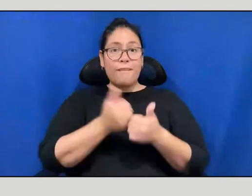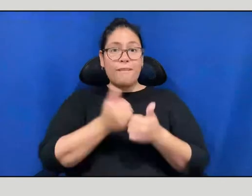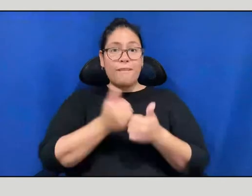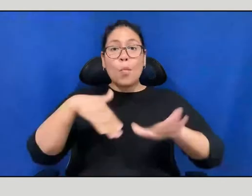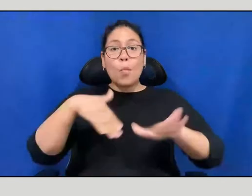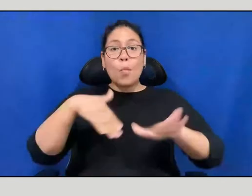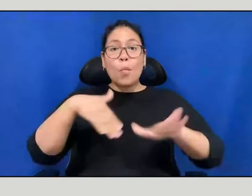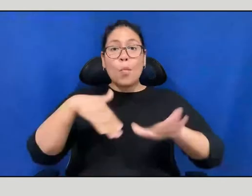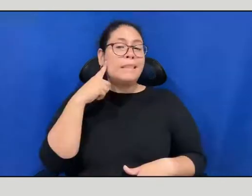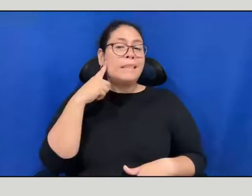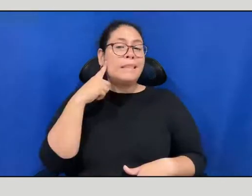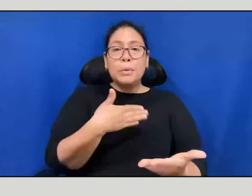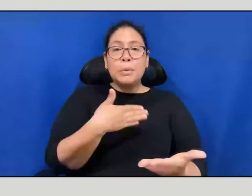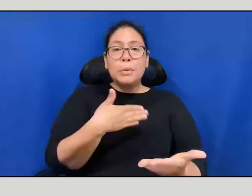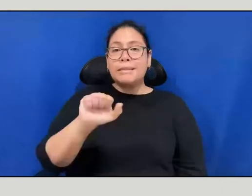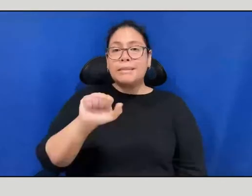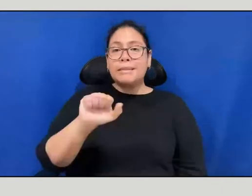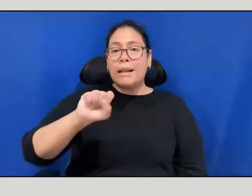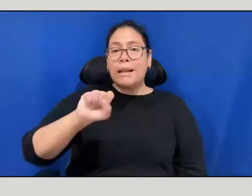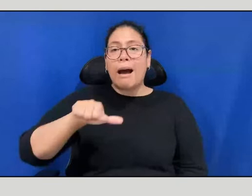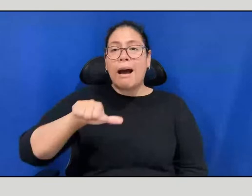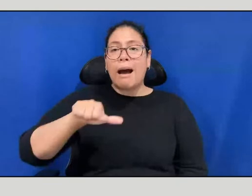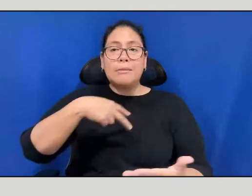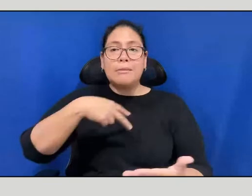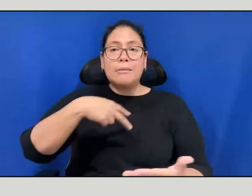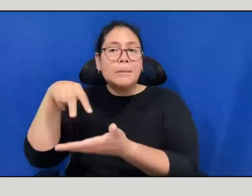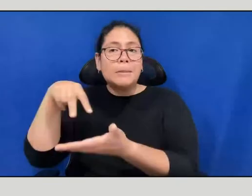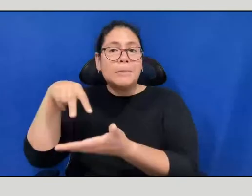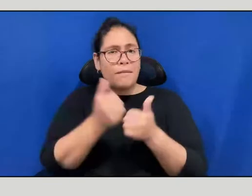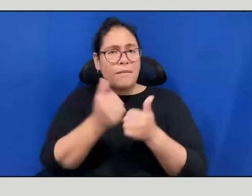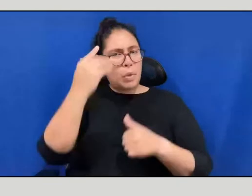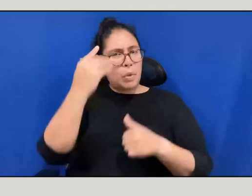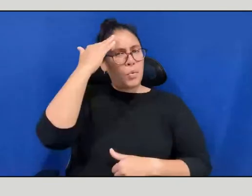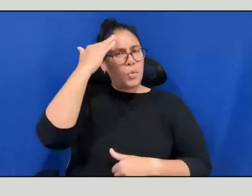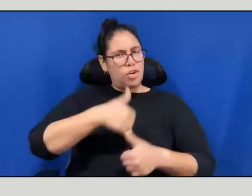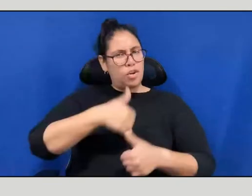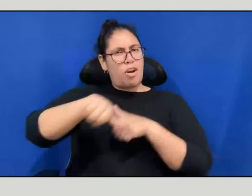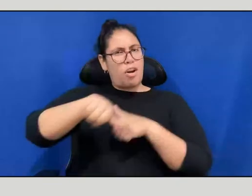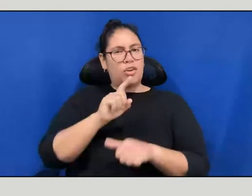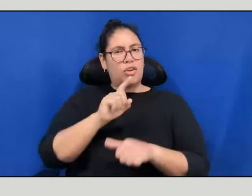Everyone knew each other, 'cause it was also about really kinda keeping a community together